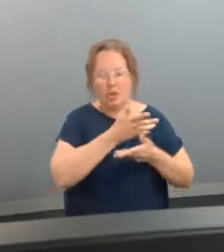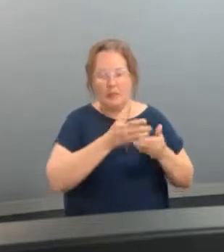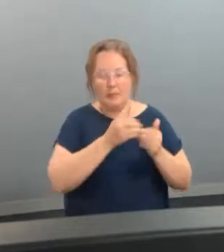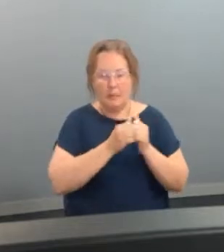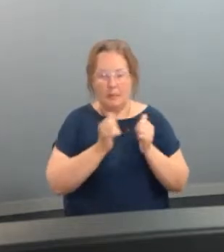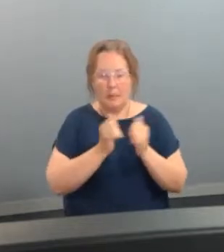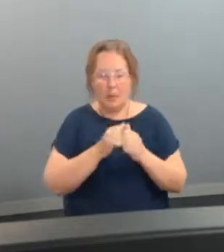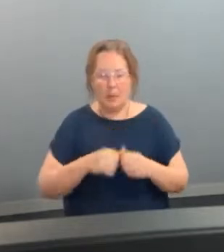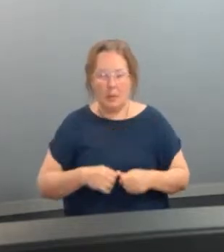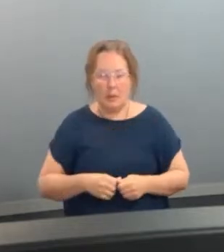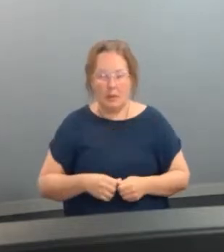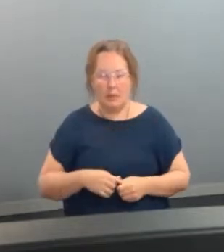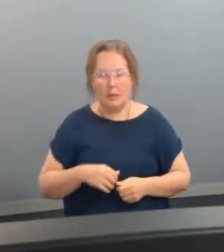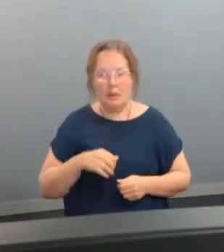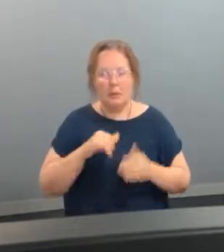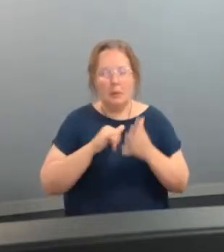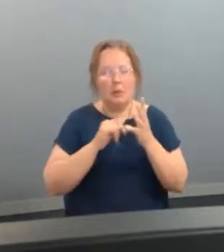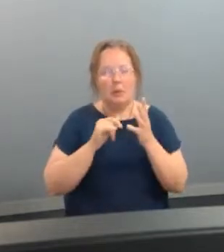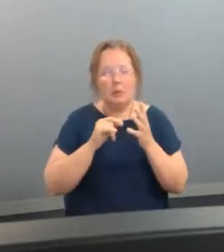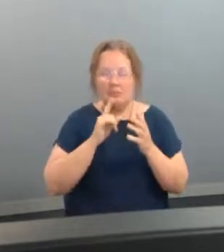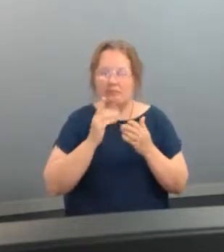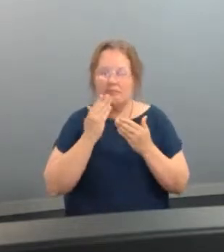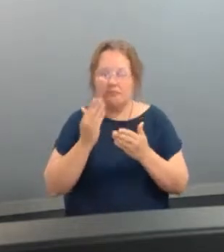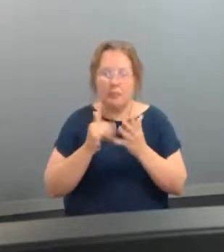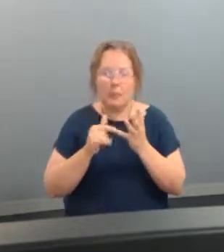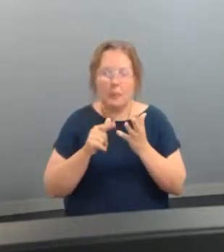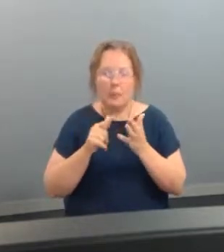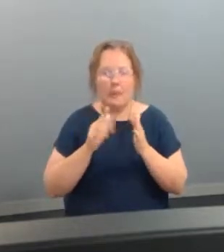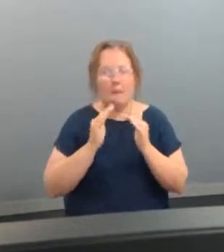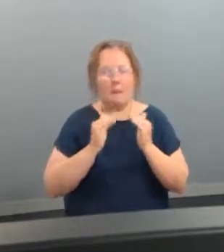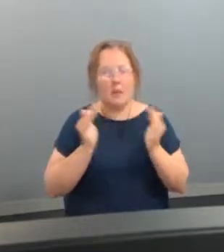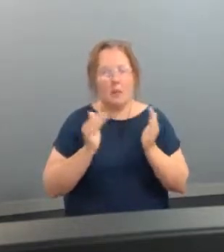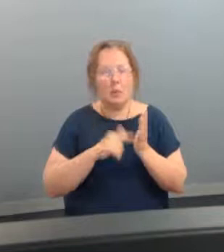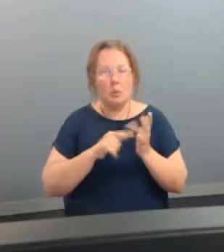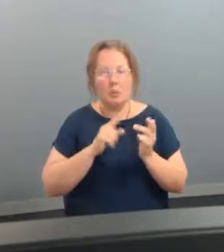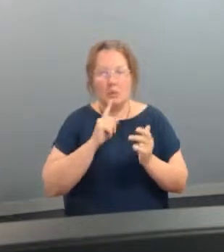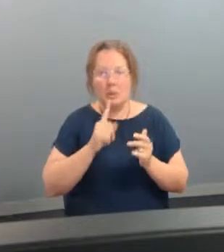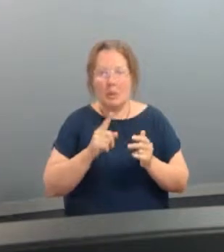language that's being used in the papers.